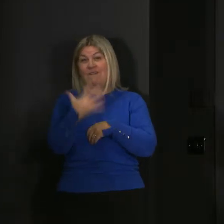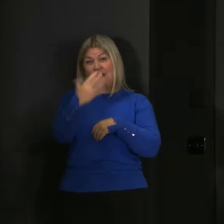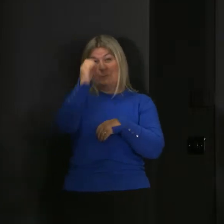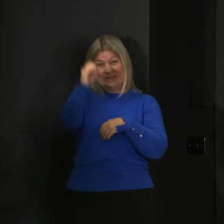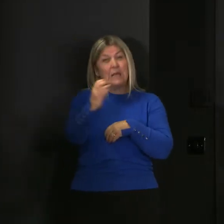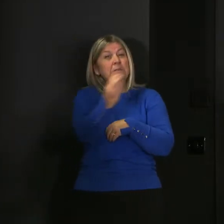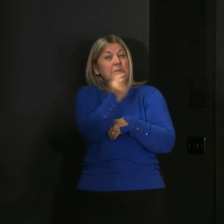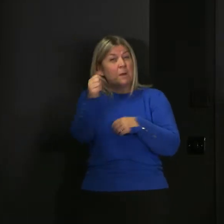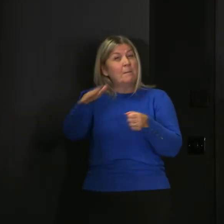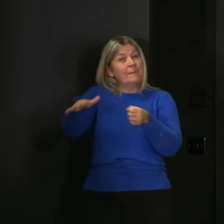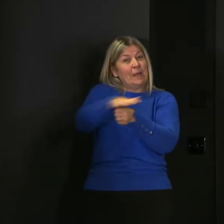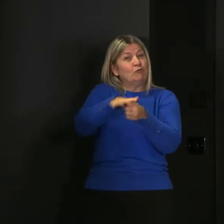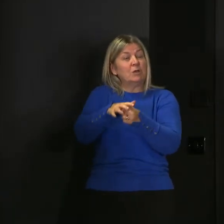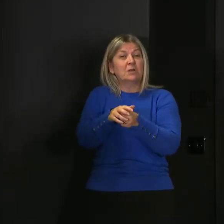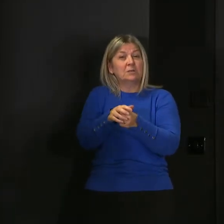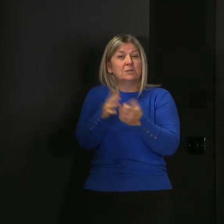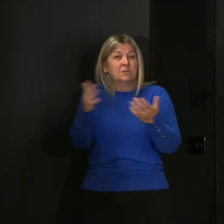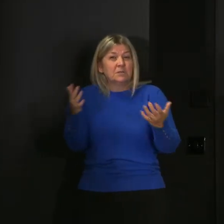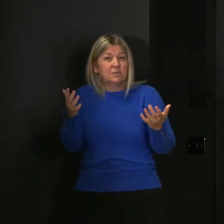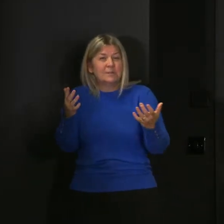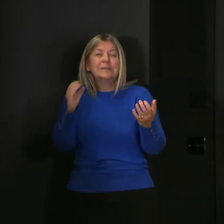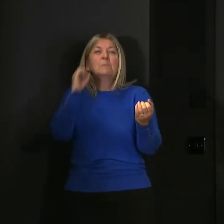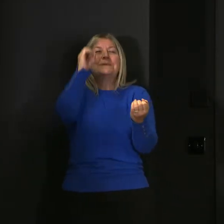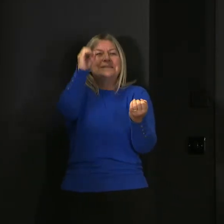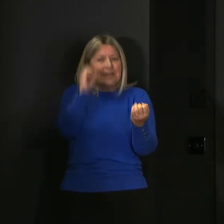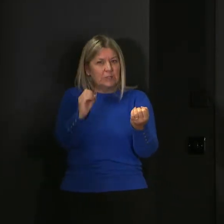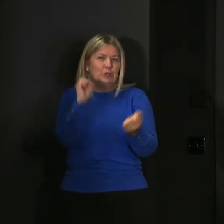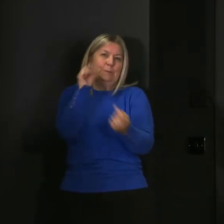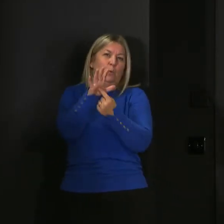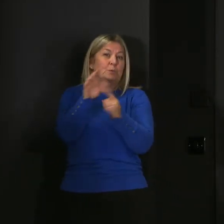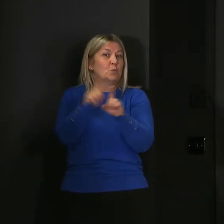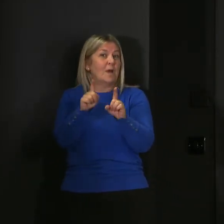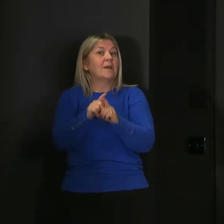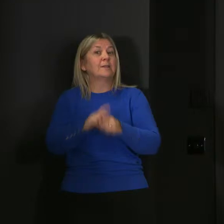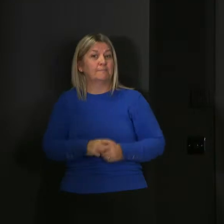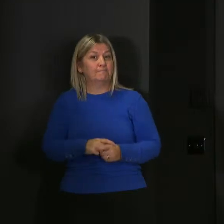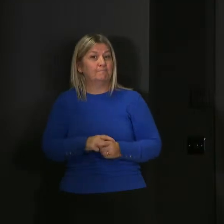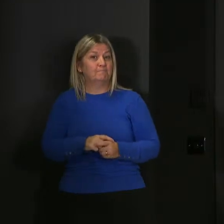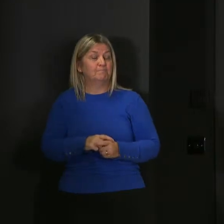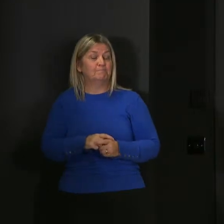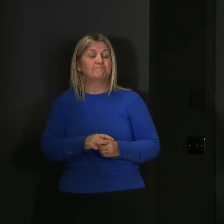just about absolute cases, it is the proportion of cases that are testing positive as well. And